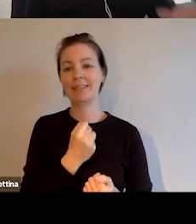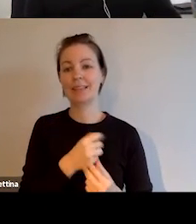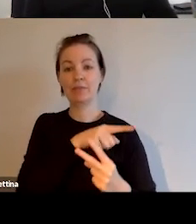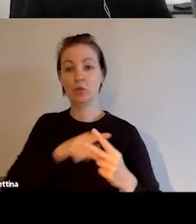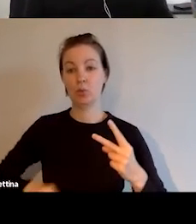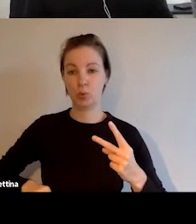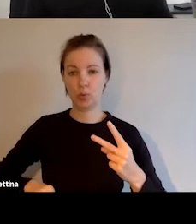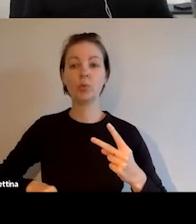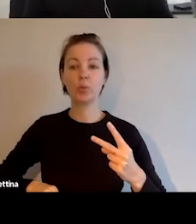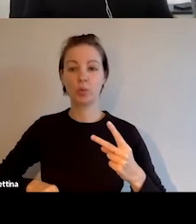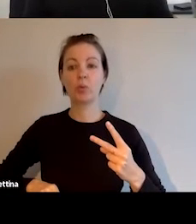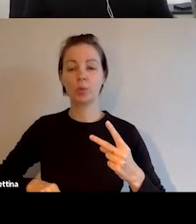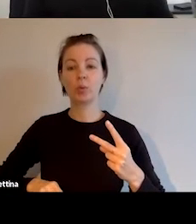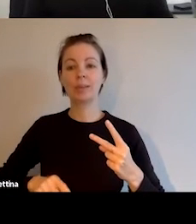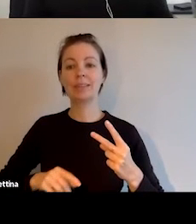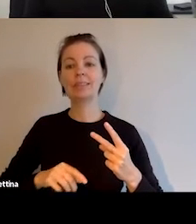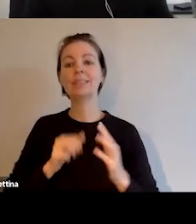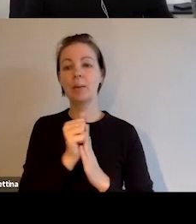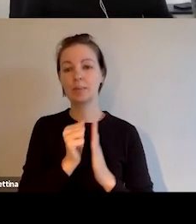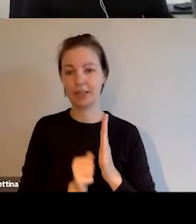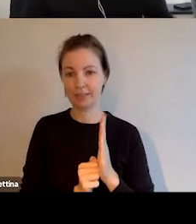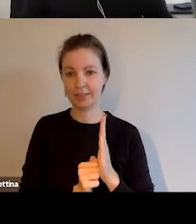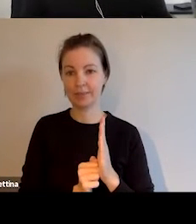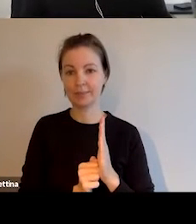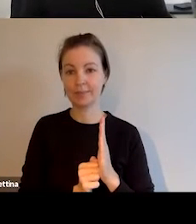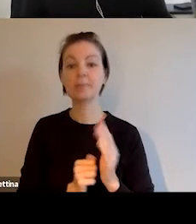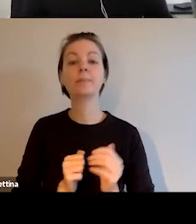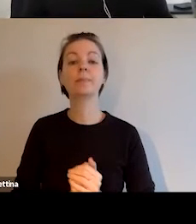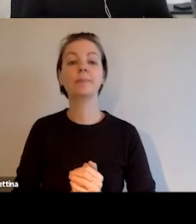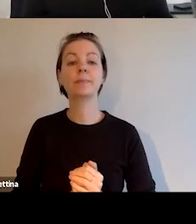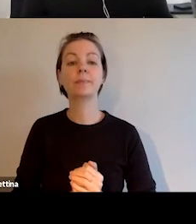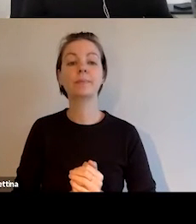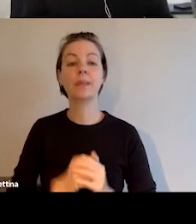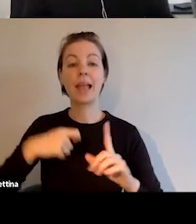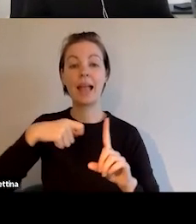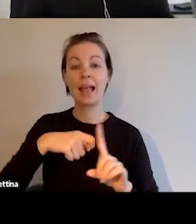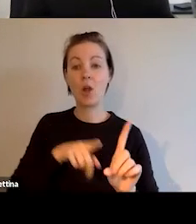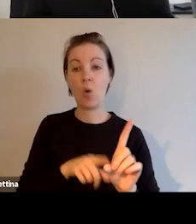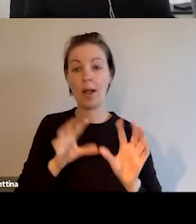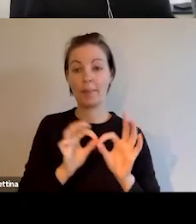And we survey students as part of the research coming out of pathways to a creative career.